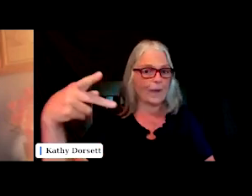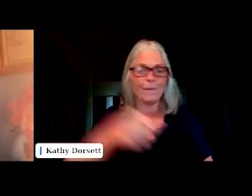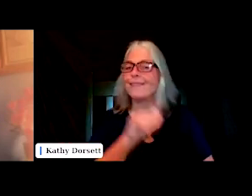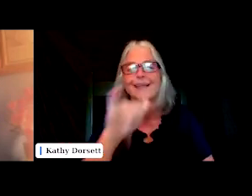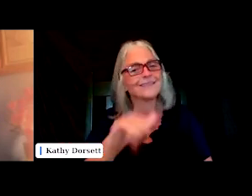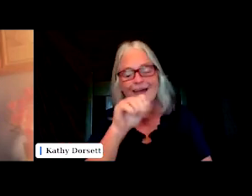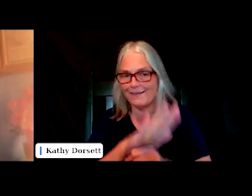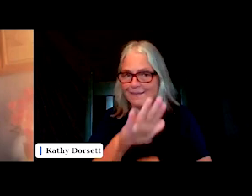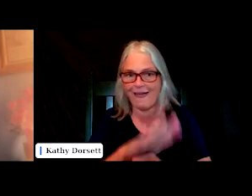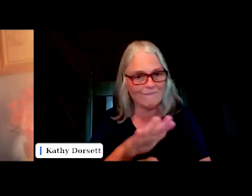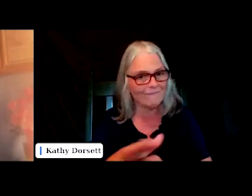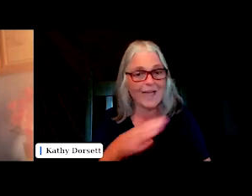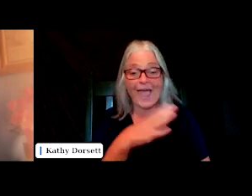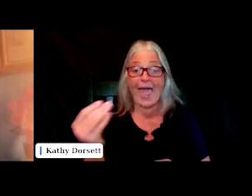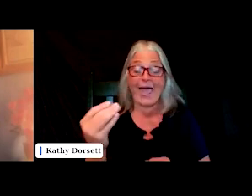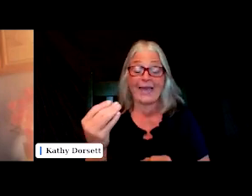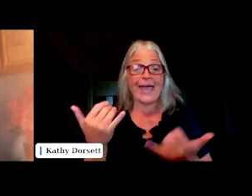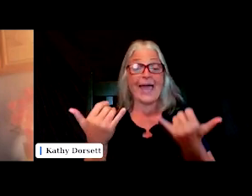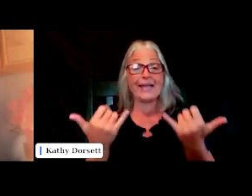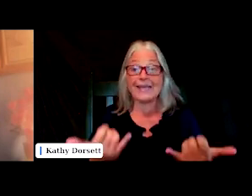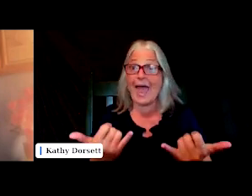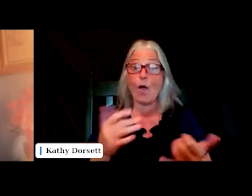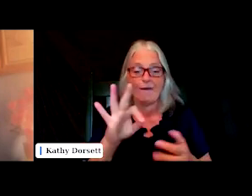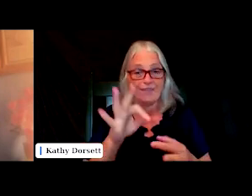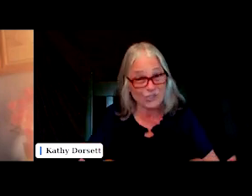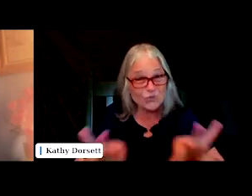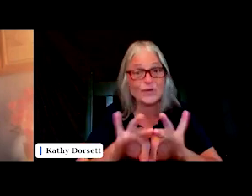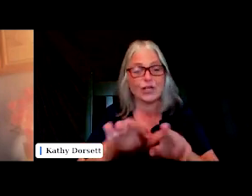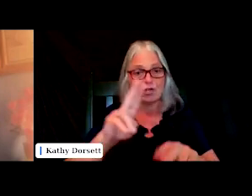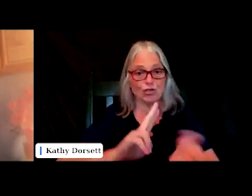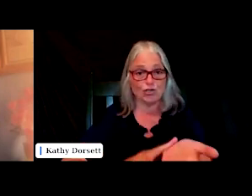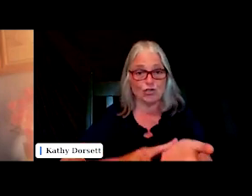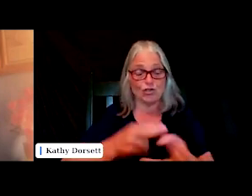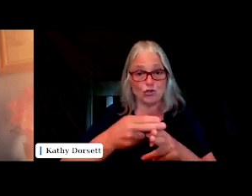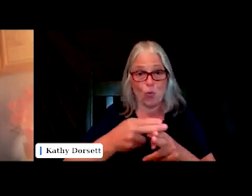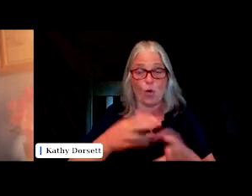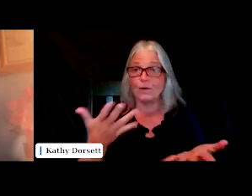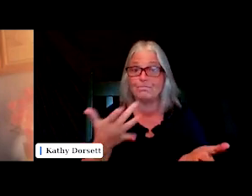And in light of the critical nursing shortage.